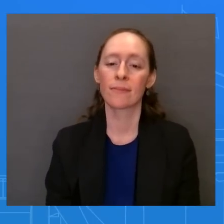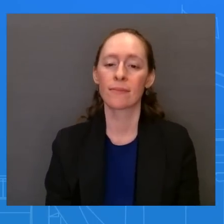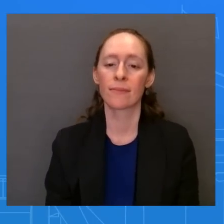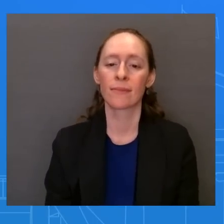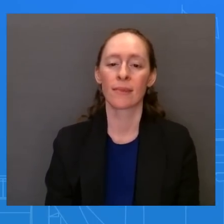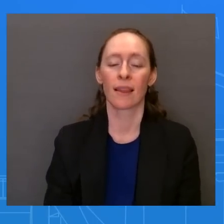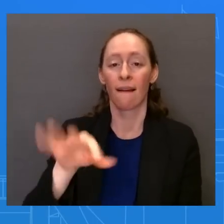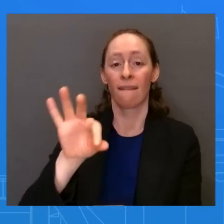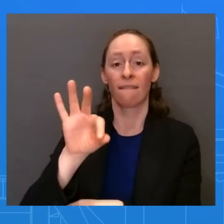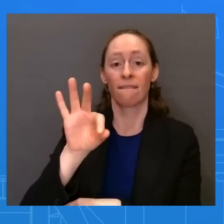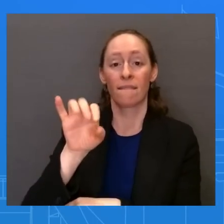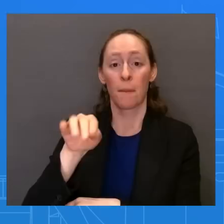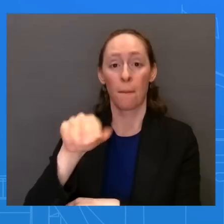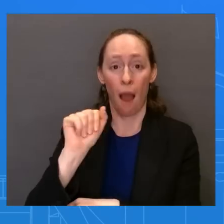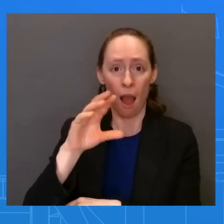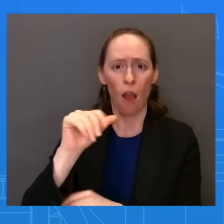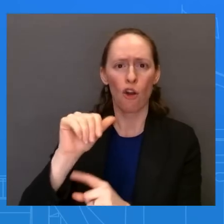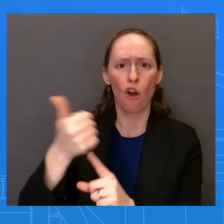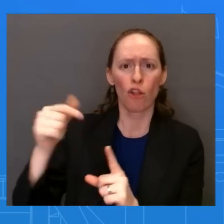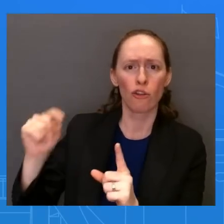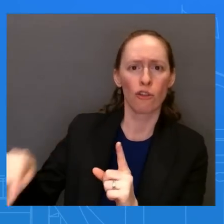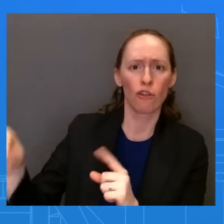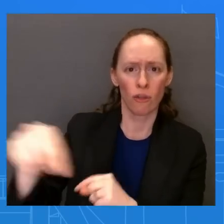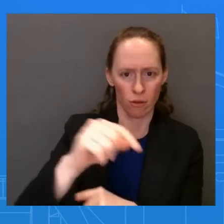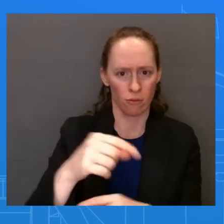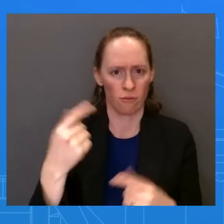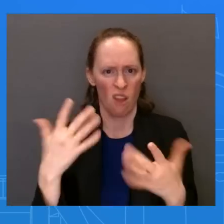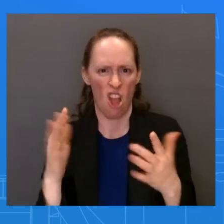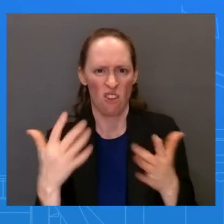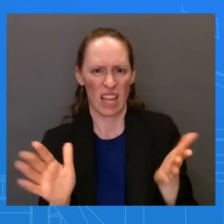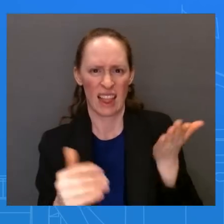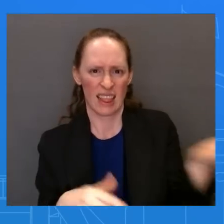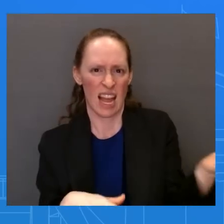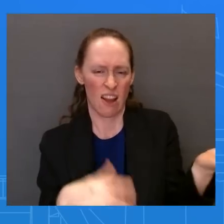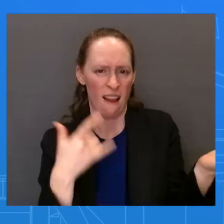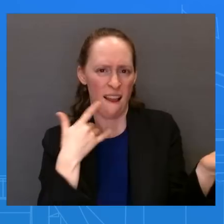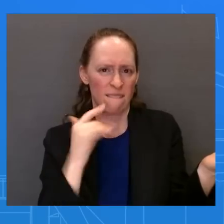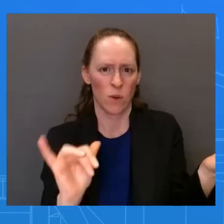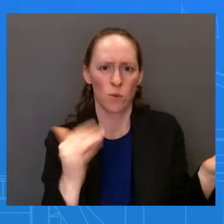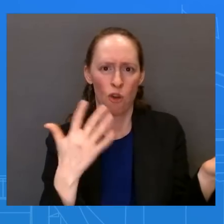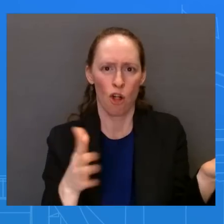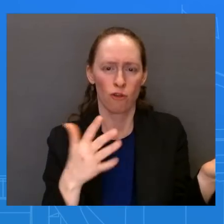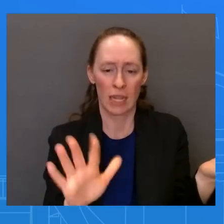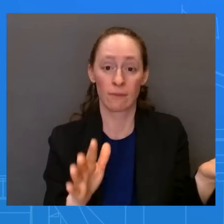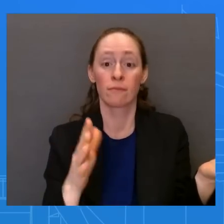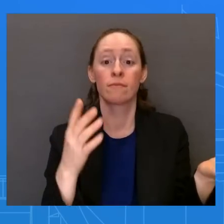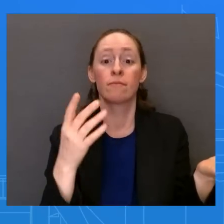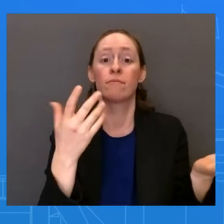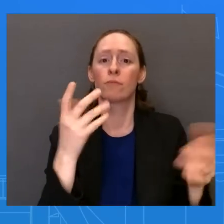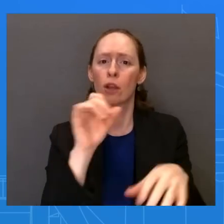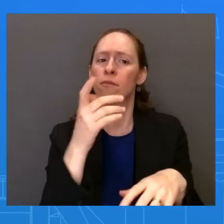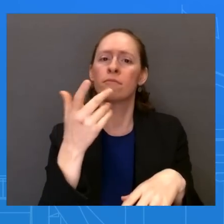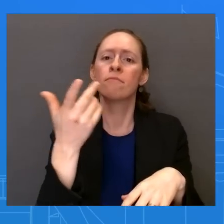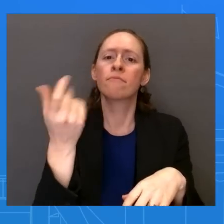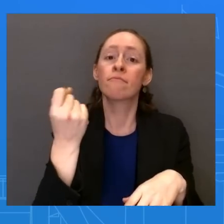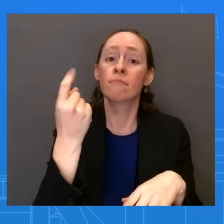and are working side by side with the state to ensure all needs are indeed met on the ground.